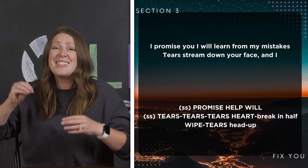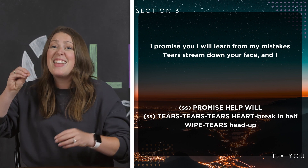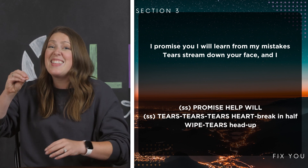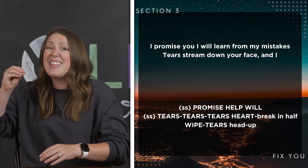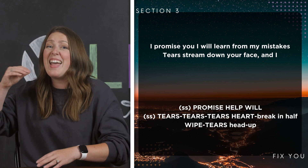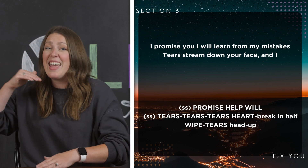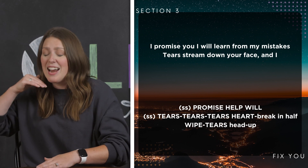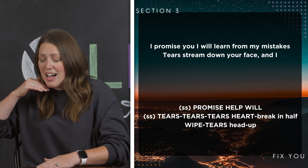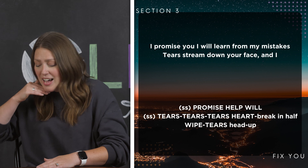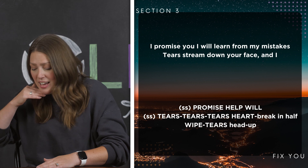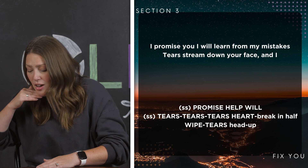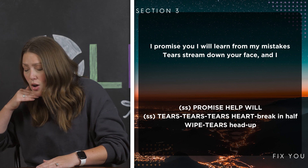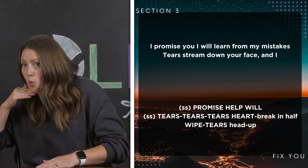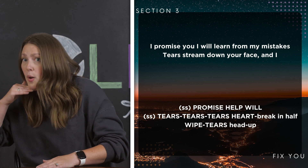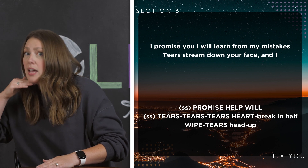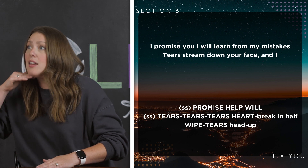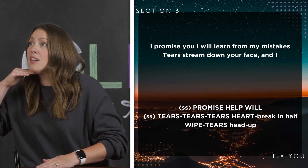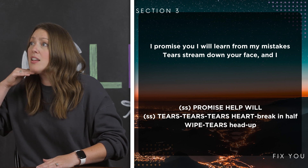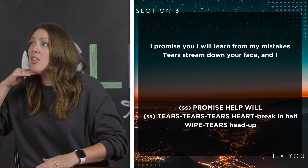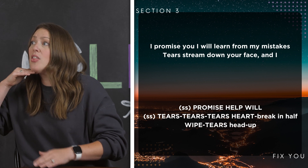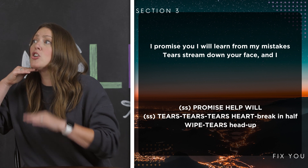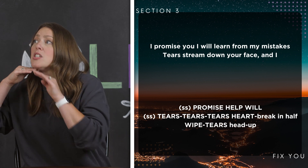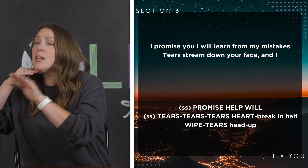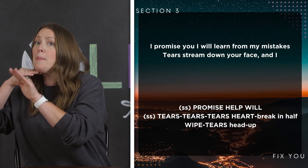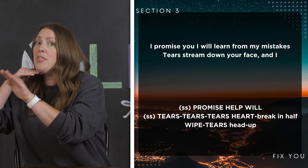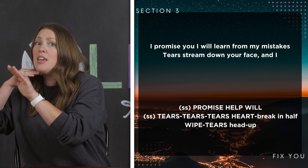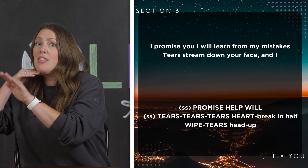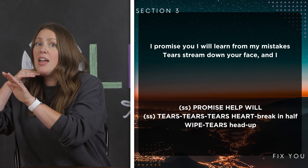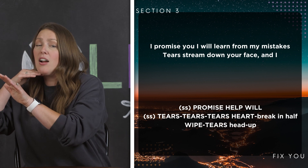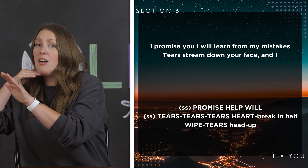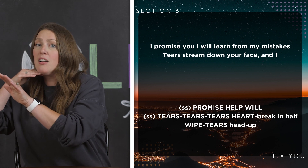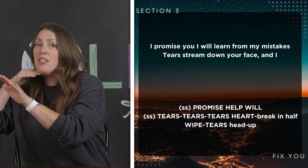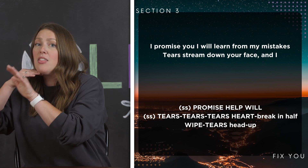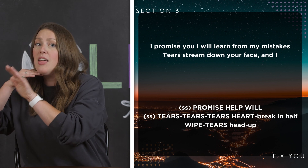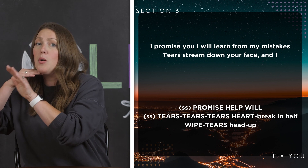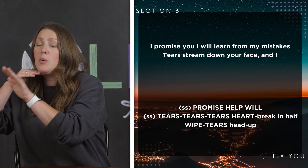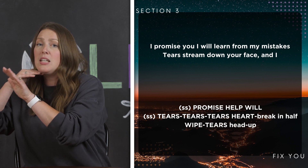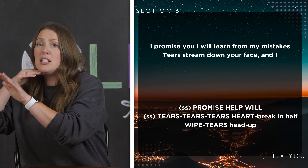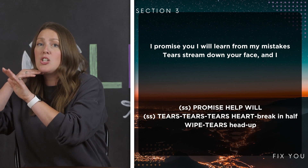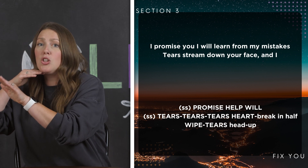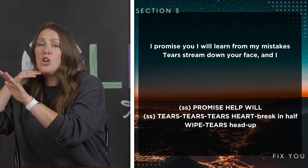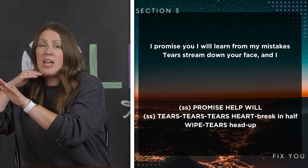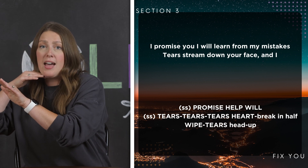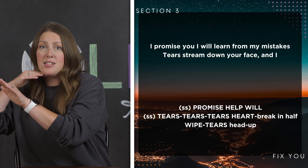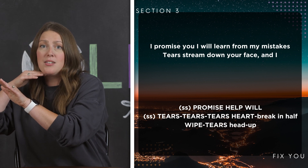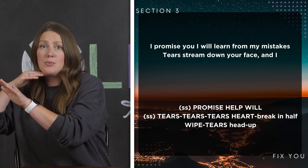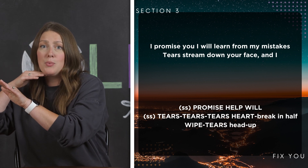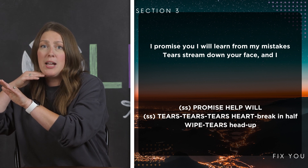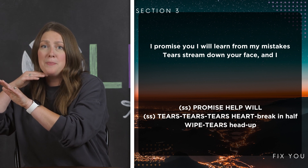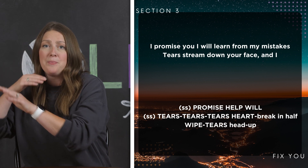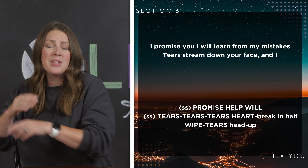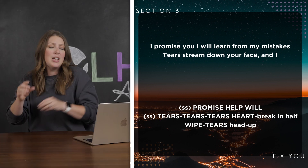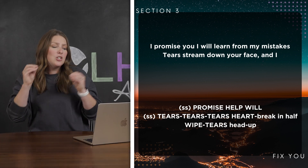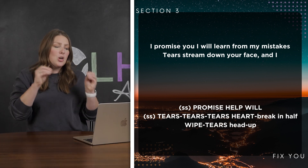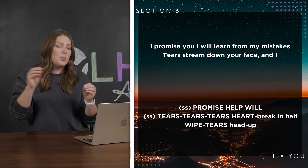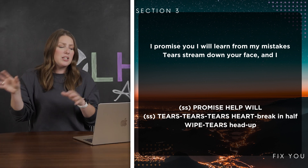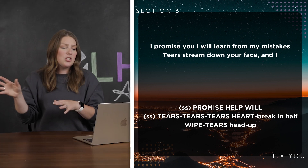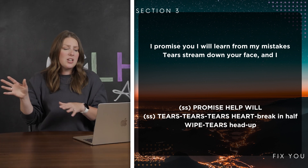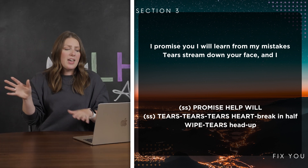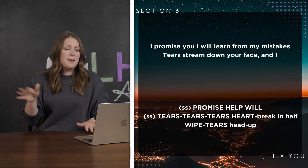And then the and I oh, wait, there's something there that we need to look at. Right. So let's look at that